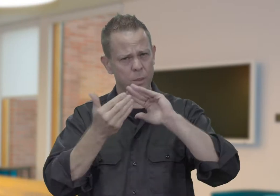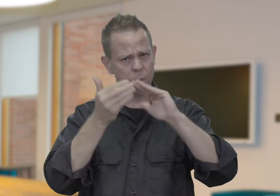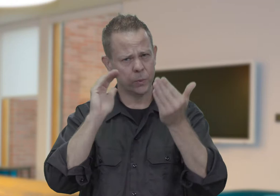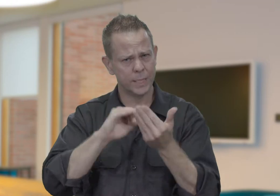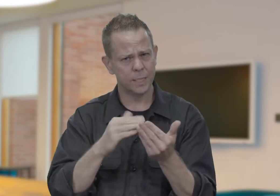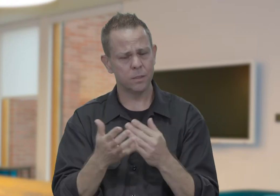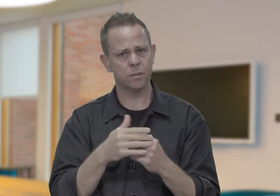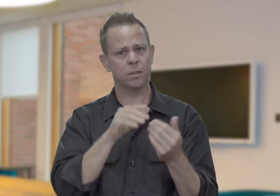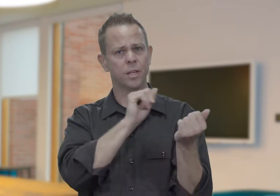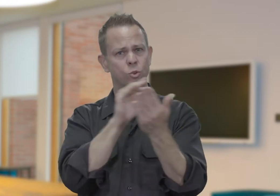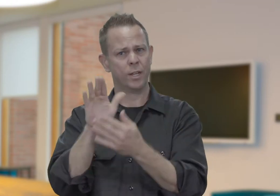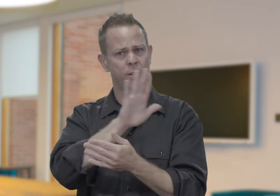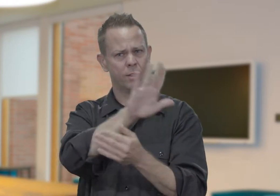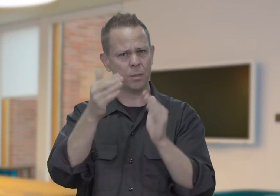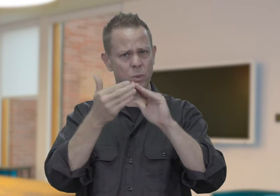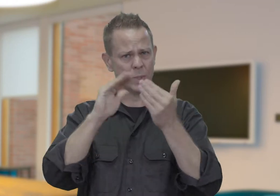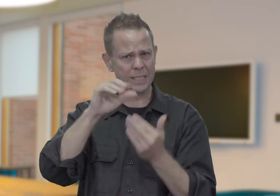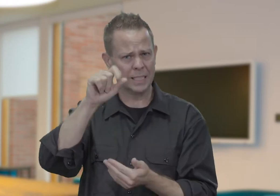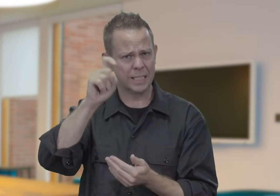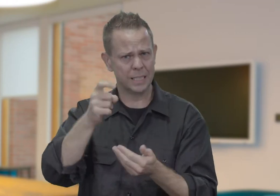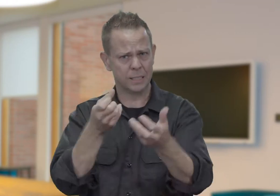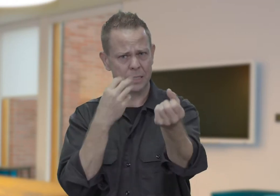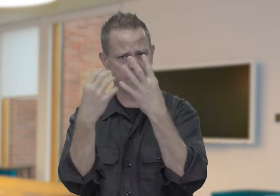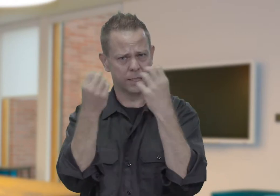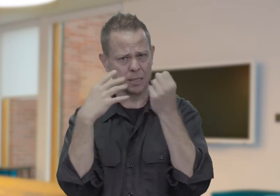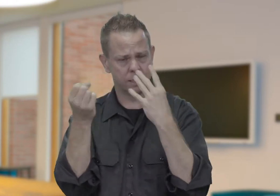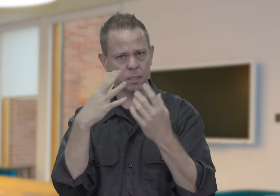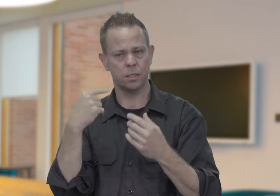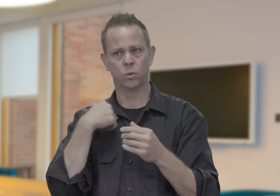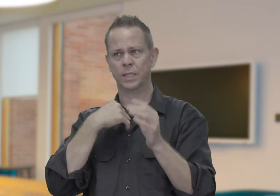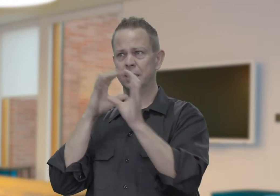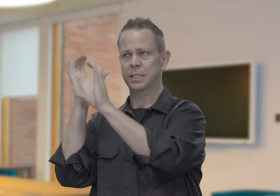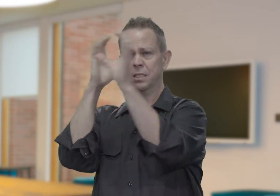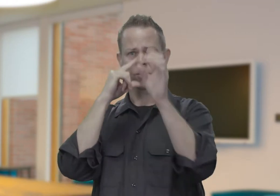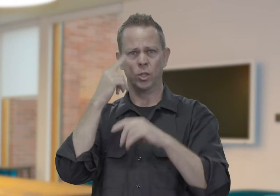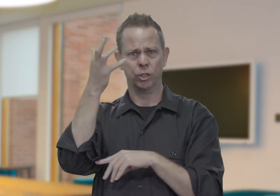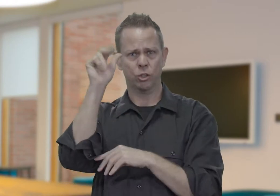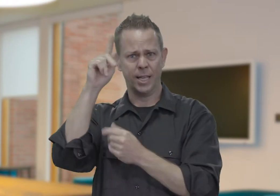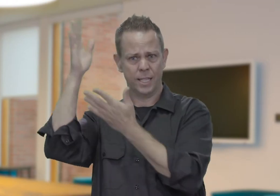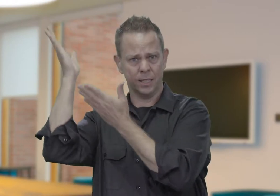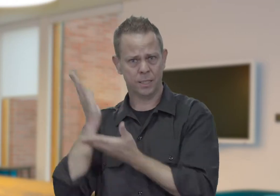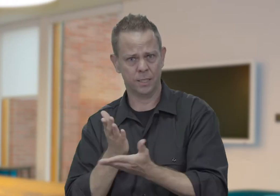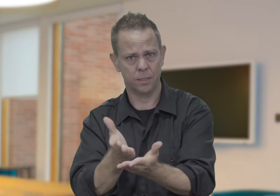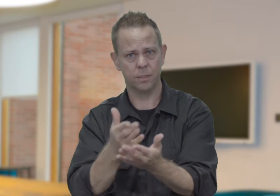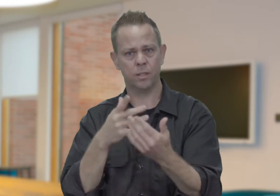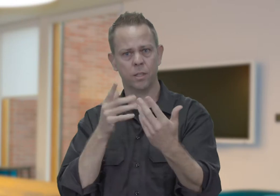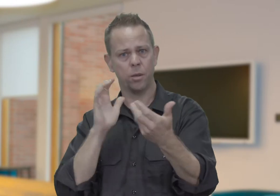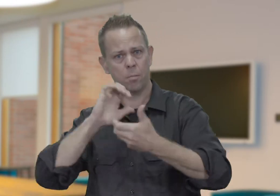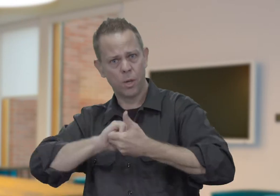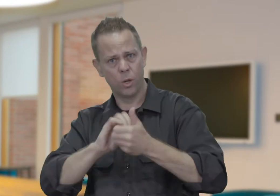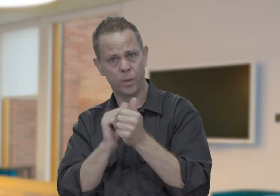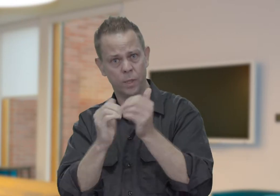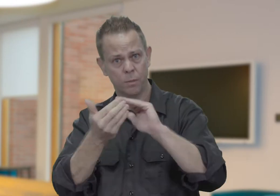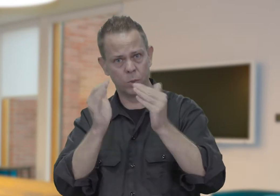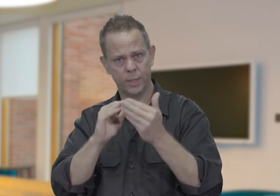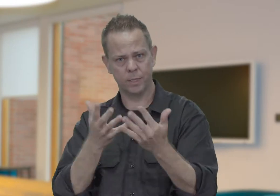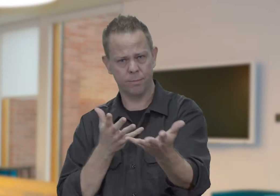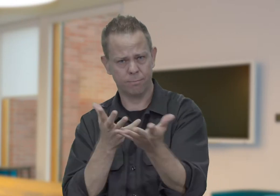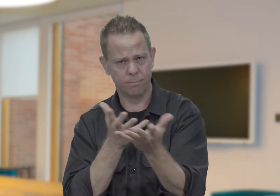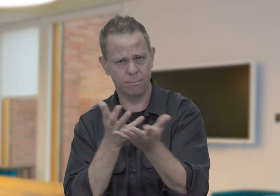as to what the needs are then, through the grant writing process, it seeks to collaborate with the community in securing the needed resources.